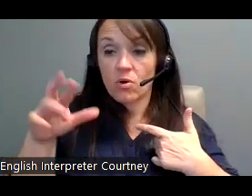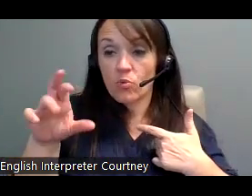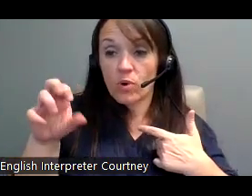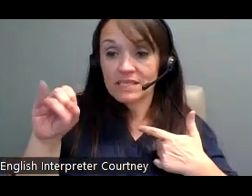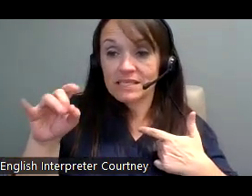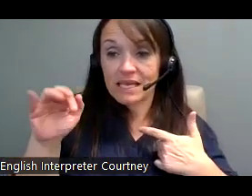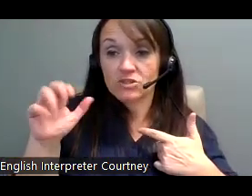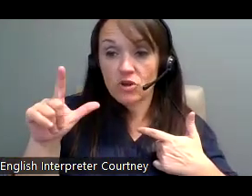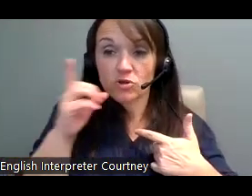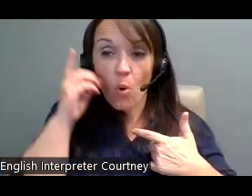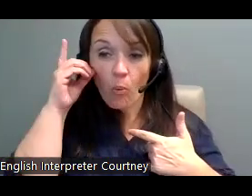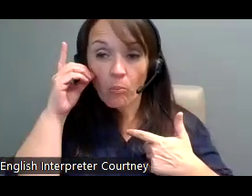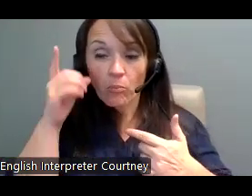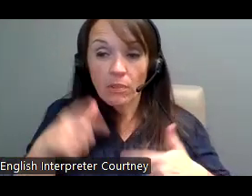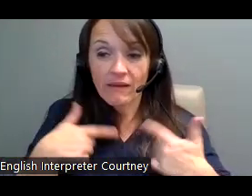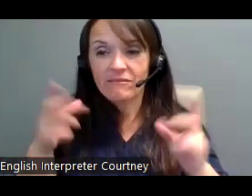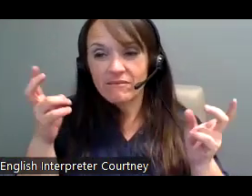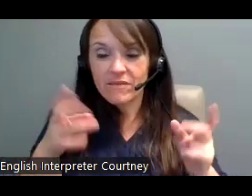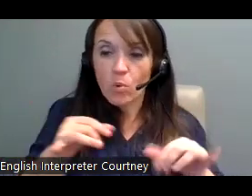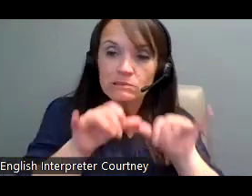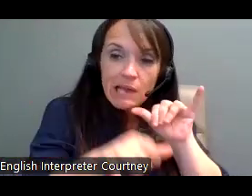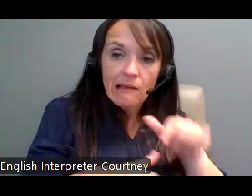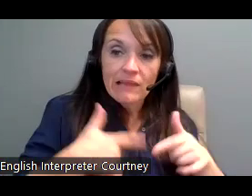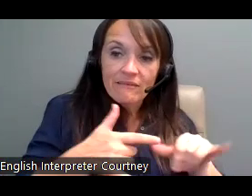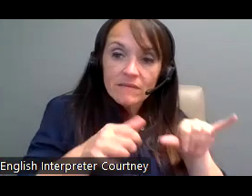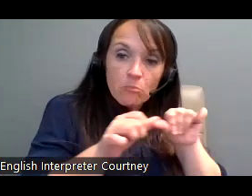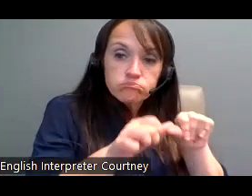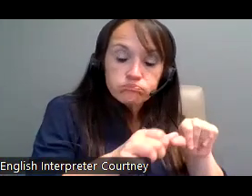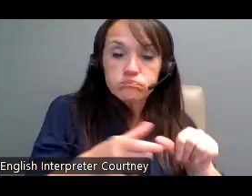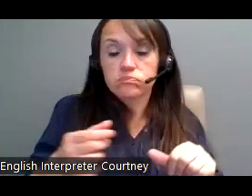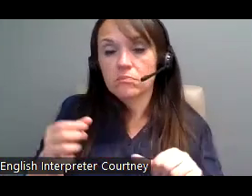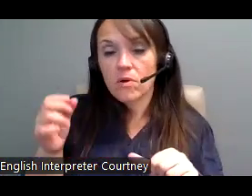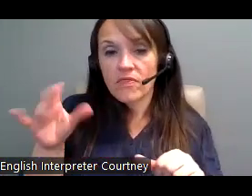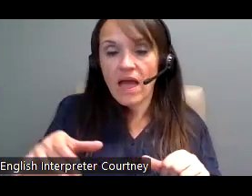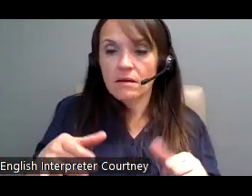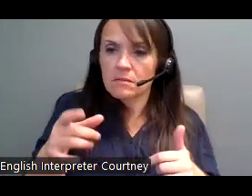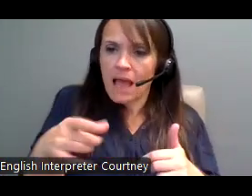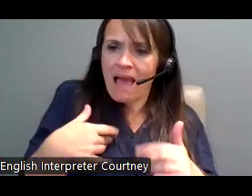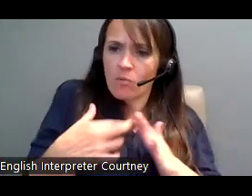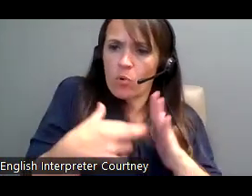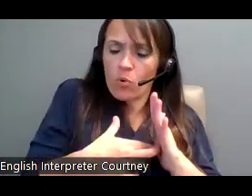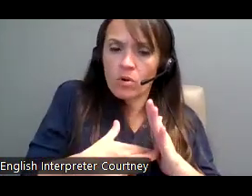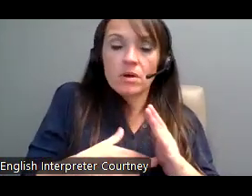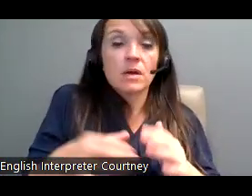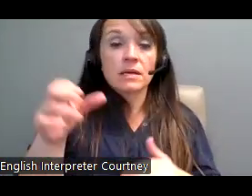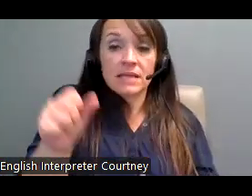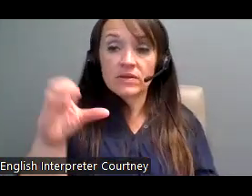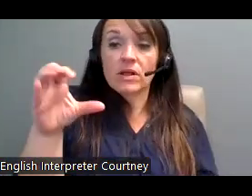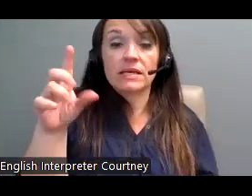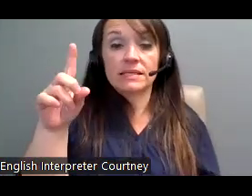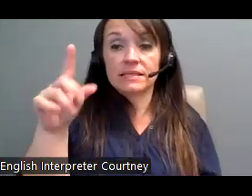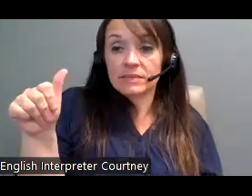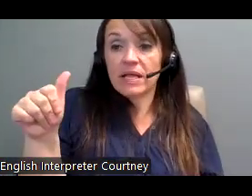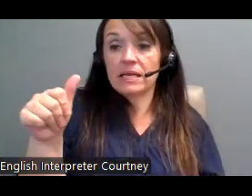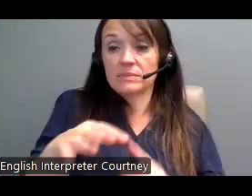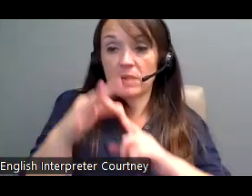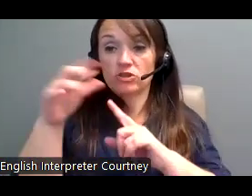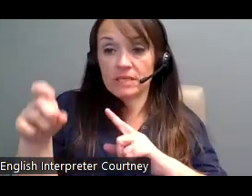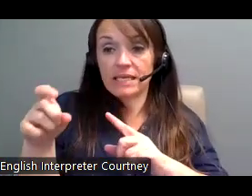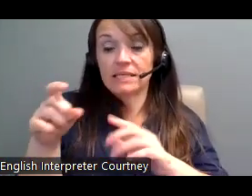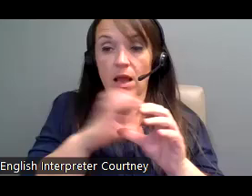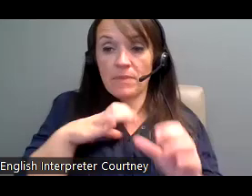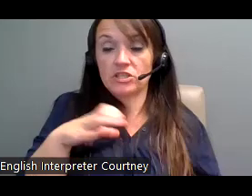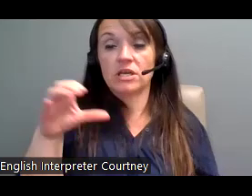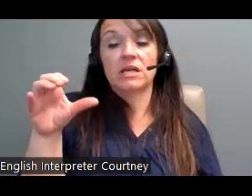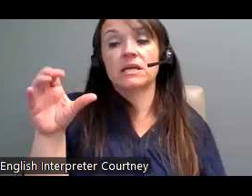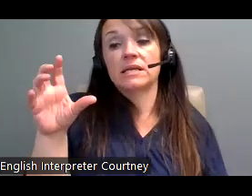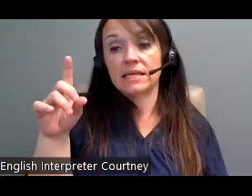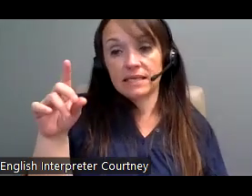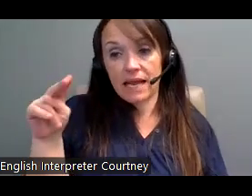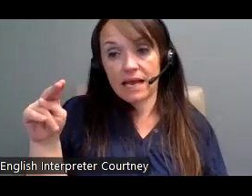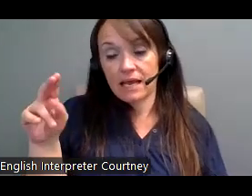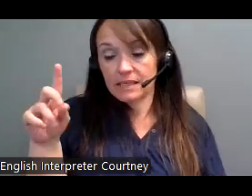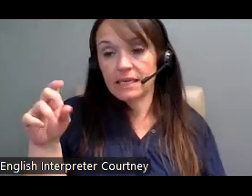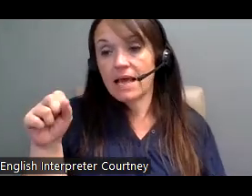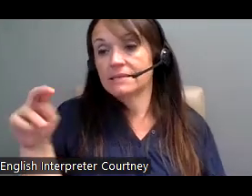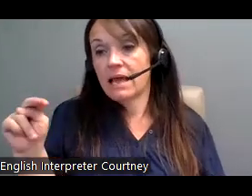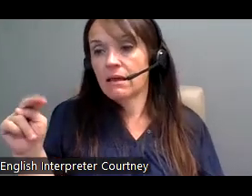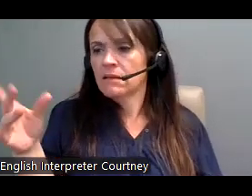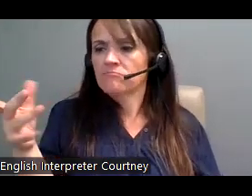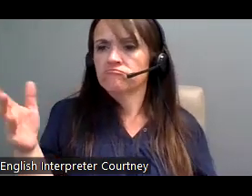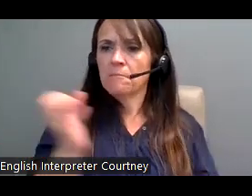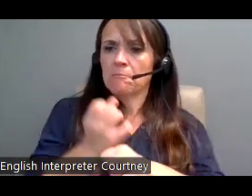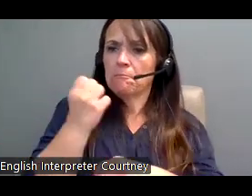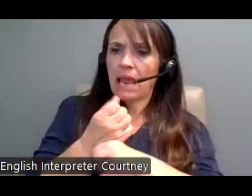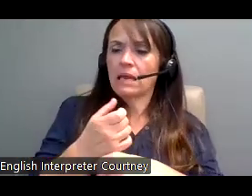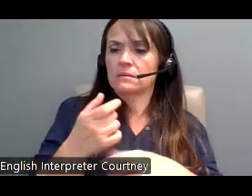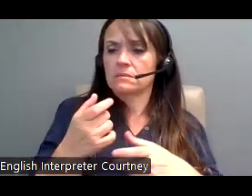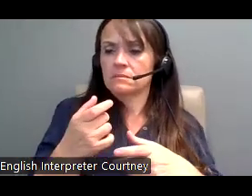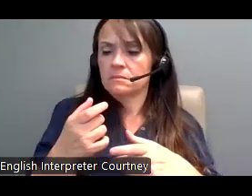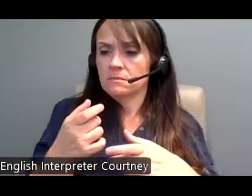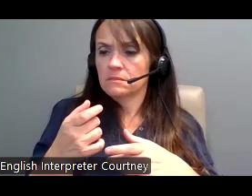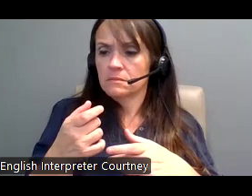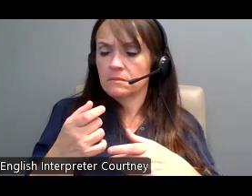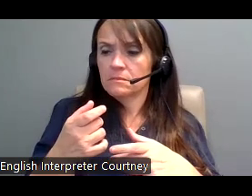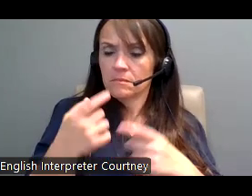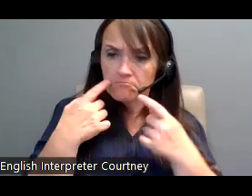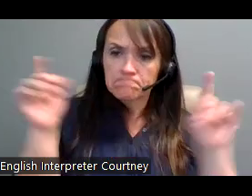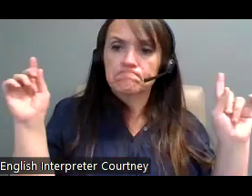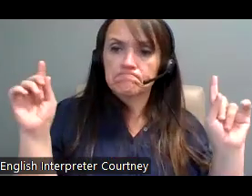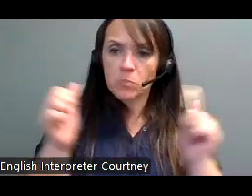and can you specify what that is? MARGIE MOORE-WILLIAMSON: The SC Department of Disabilities and Special Needs Commission created a directive and really, and i cant give you all of them but i can give you part of them